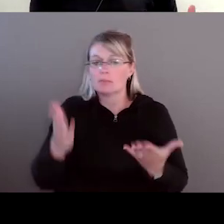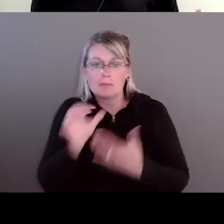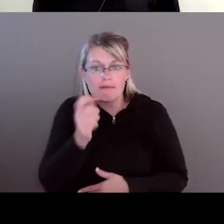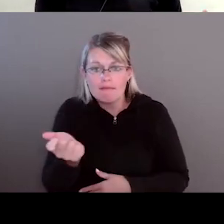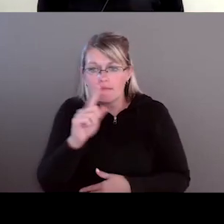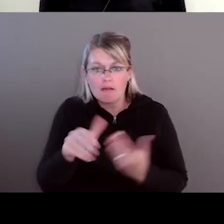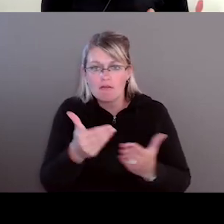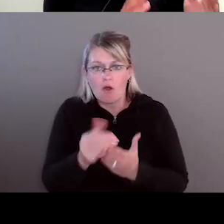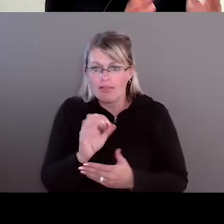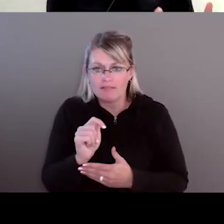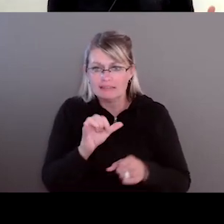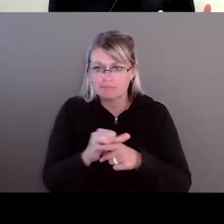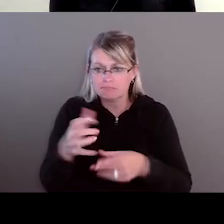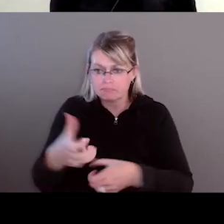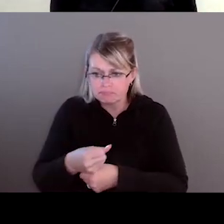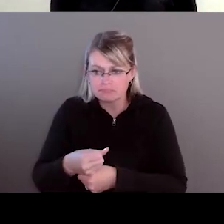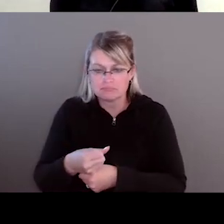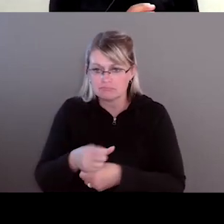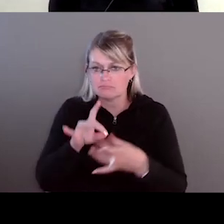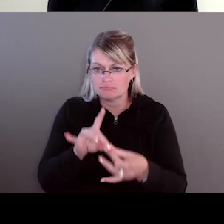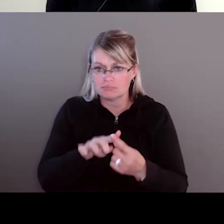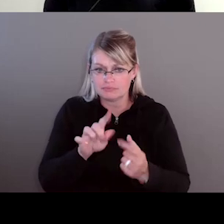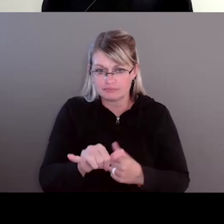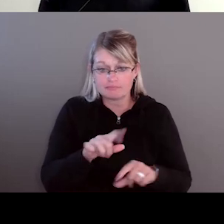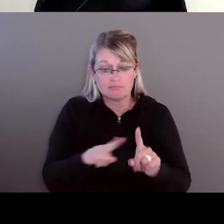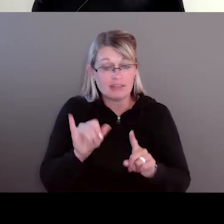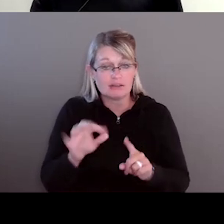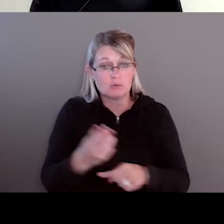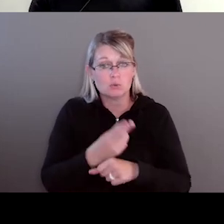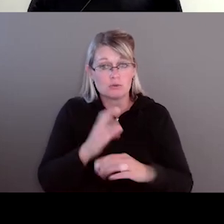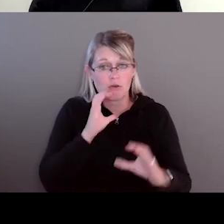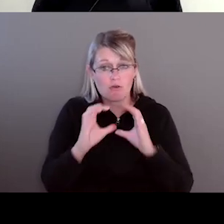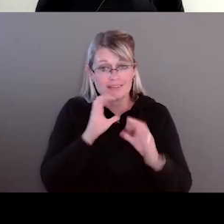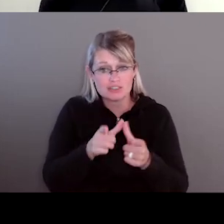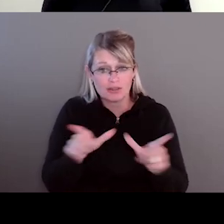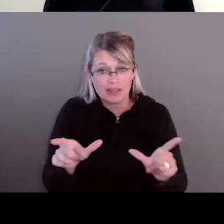of the acronyms and jargon that goes on. If you use conversational language and explain